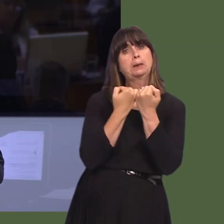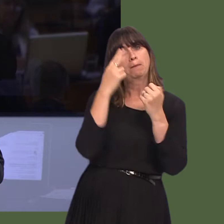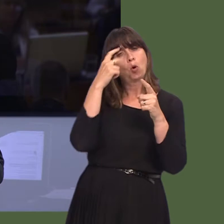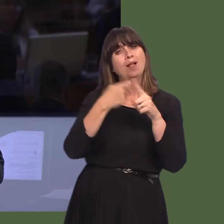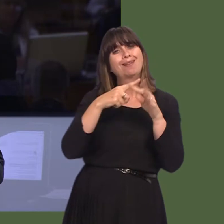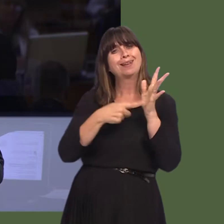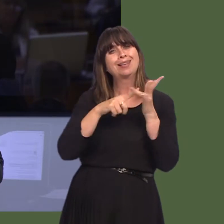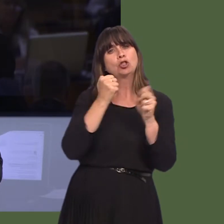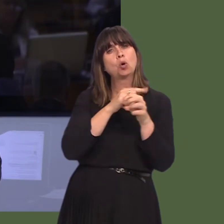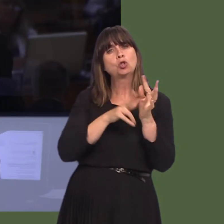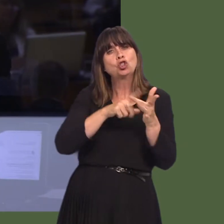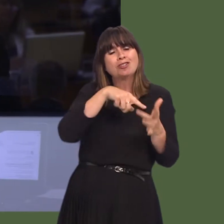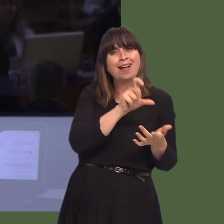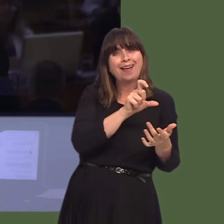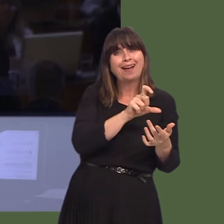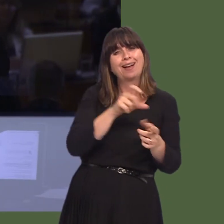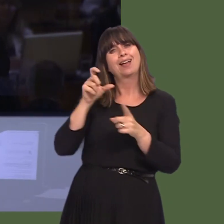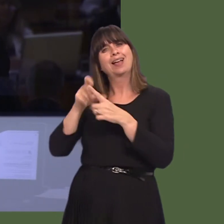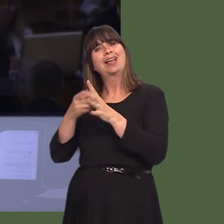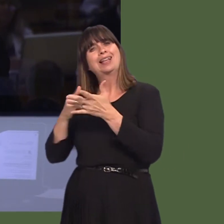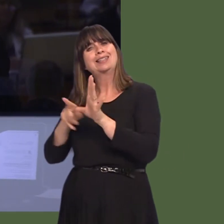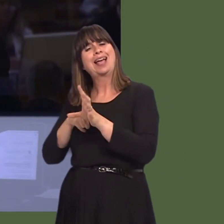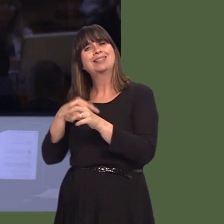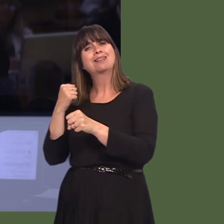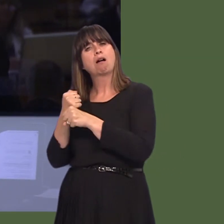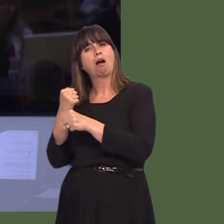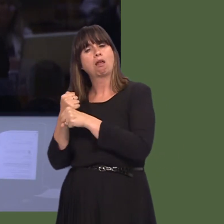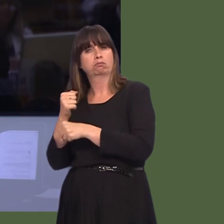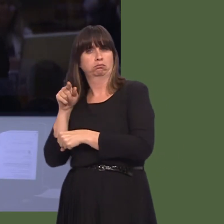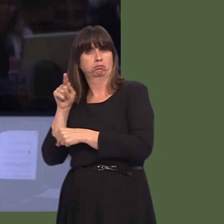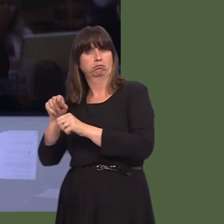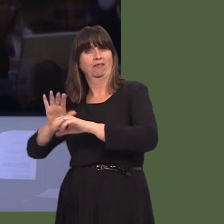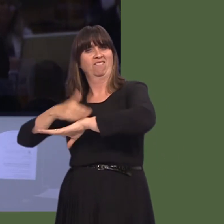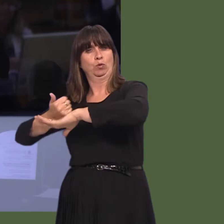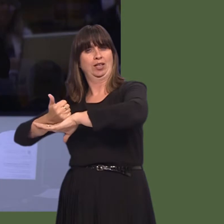and accepting the offer from the Daisy Garland foundation to fund a dietician in Wales for